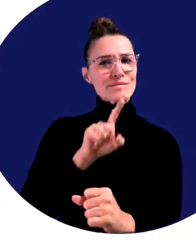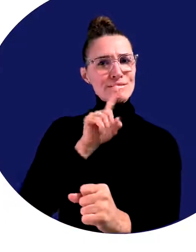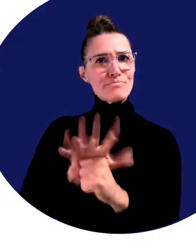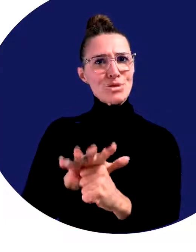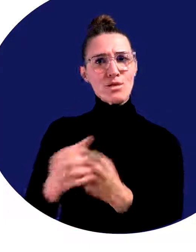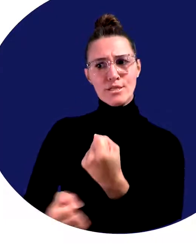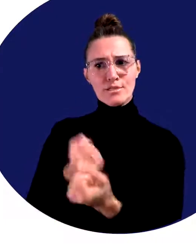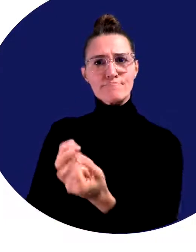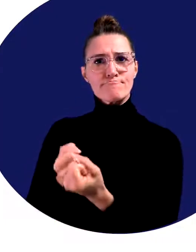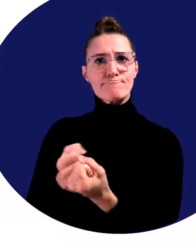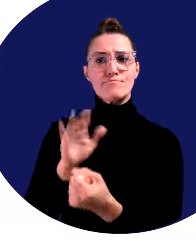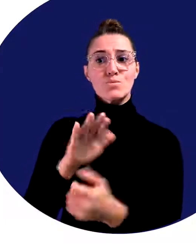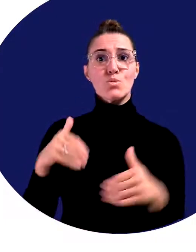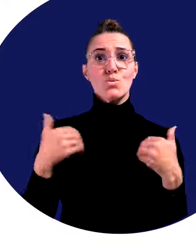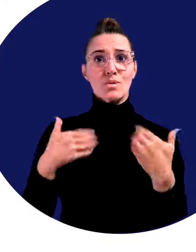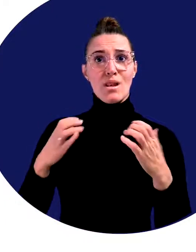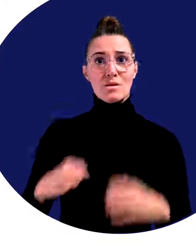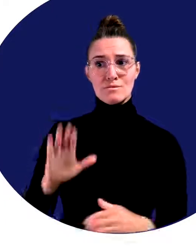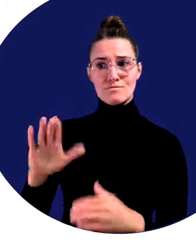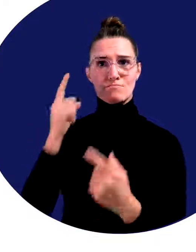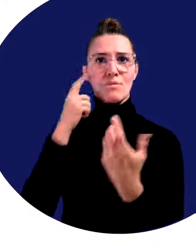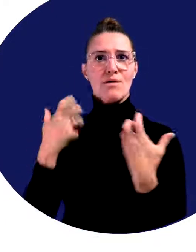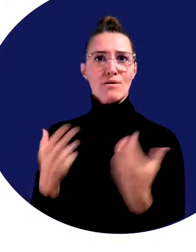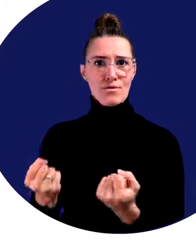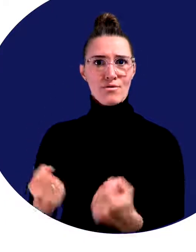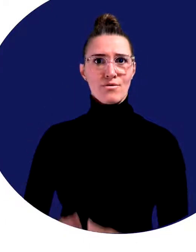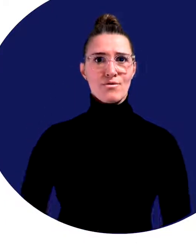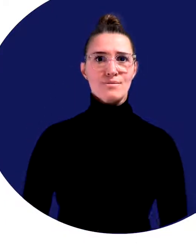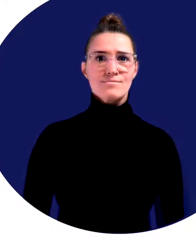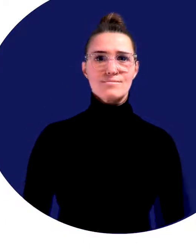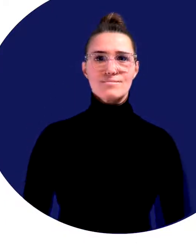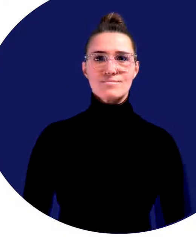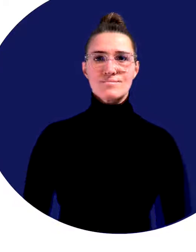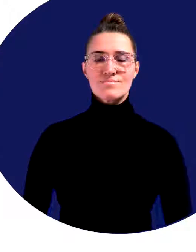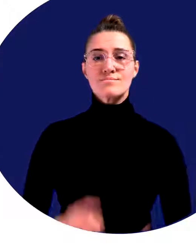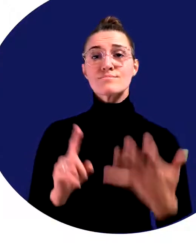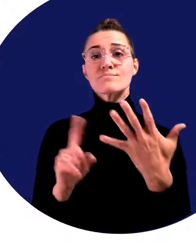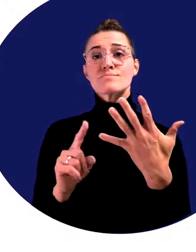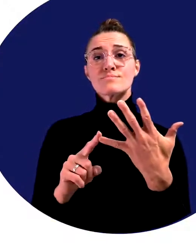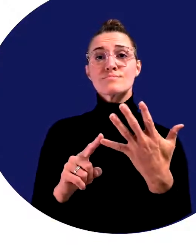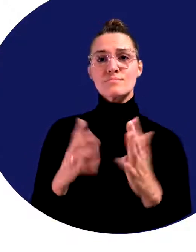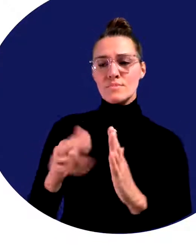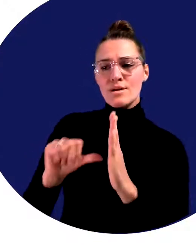They must commit to supporting the mental wellness of their young clients. Guiding Principle #5